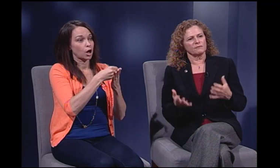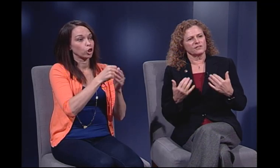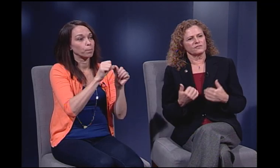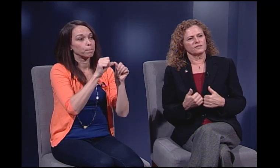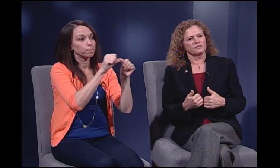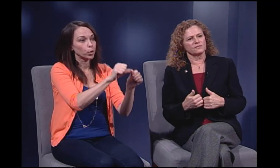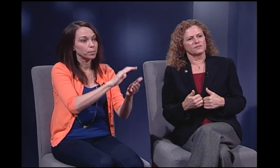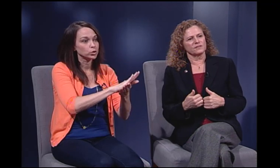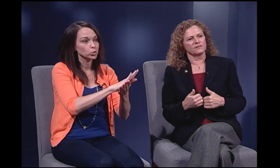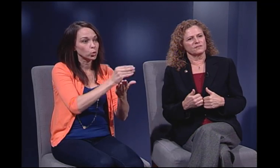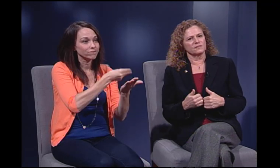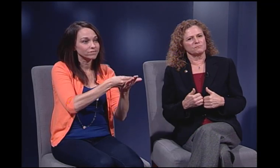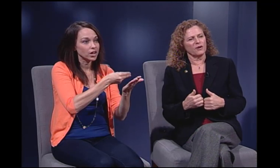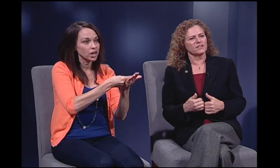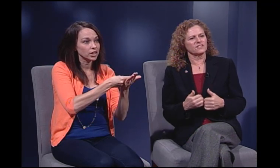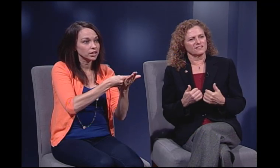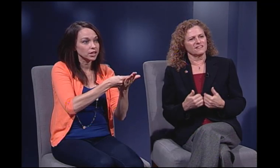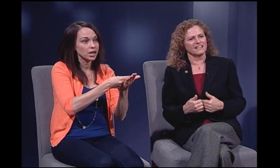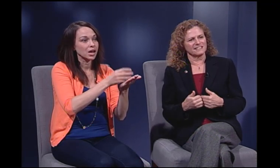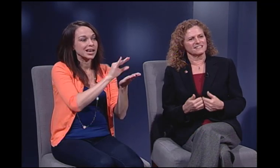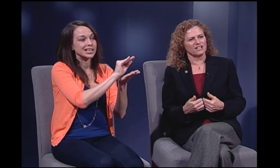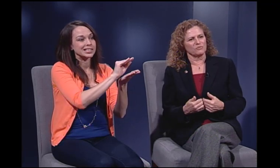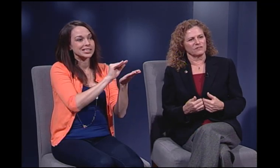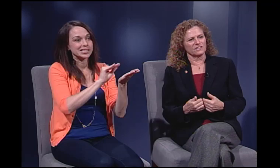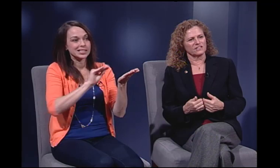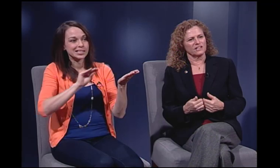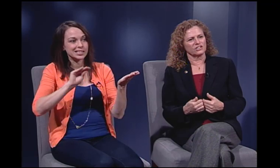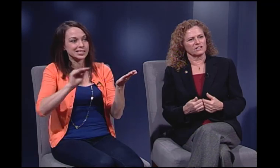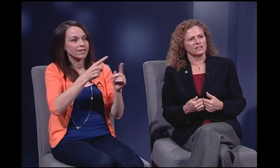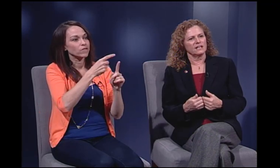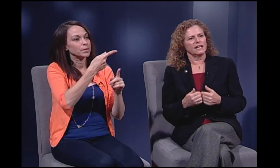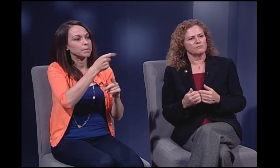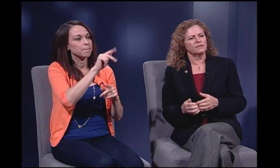under the partisan elected State Board of Education and put it